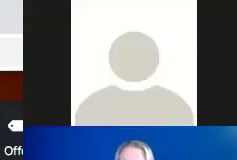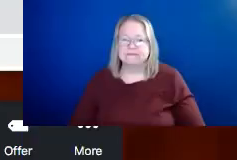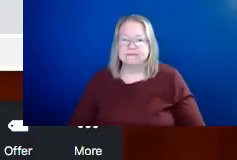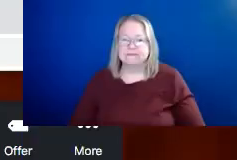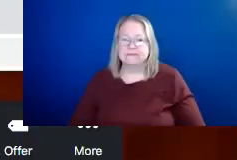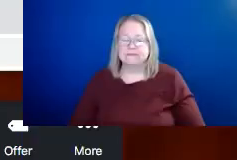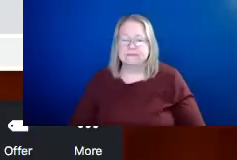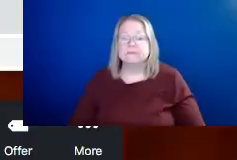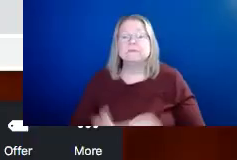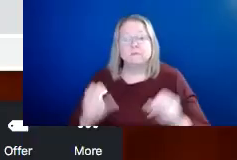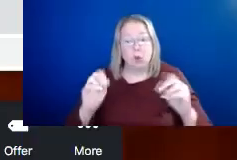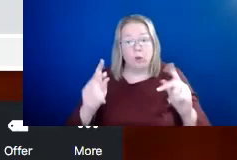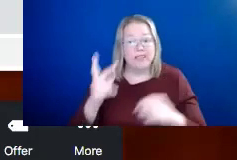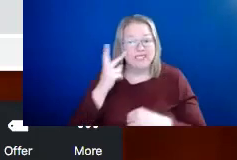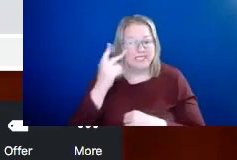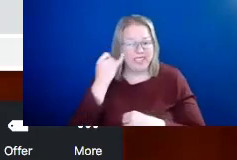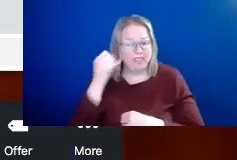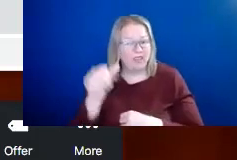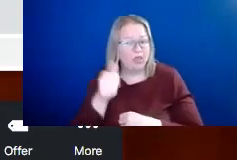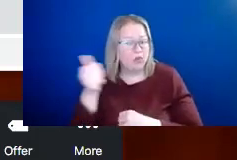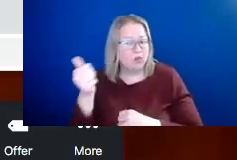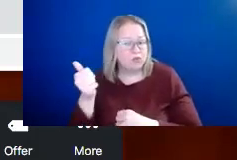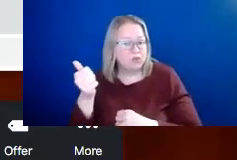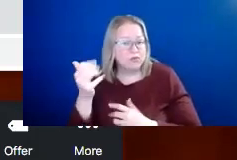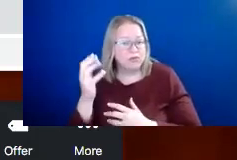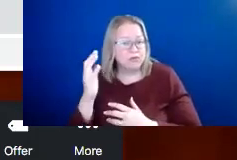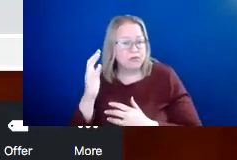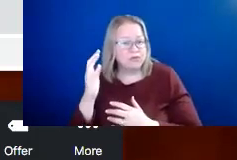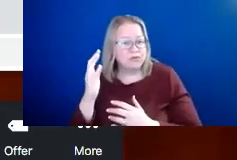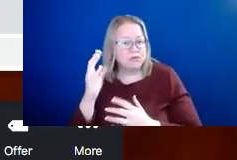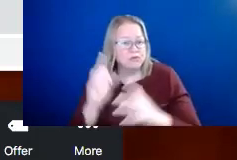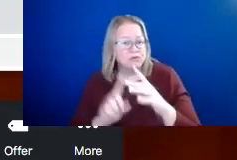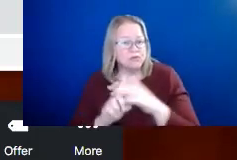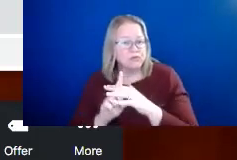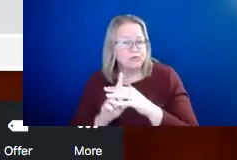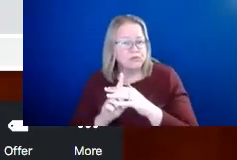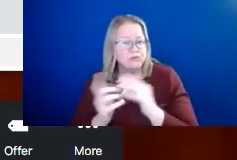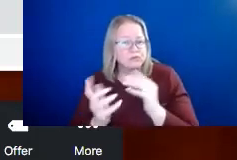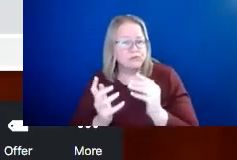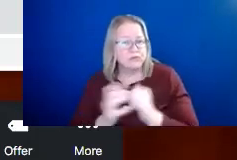12:46:41 >>RACHAEL DADASIEWICZ: